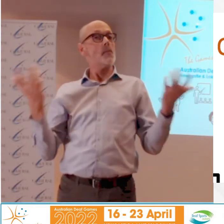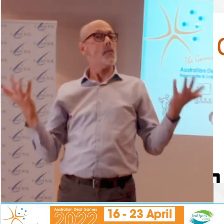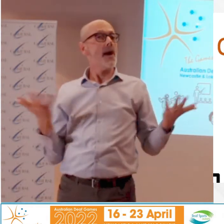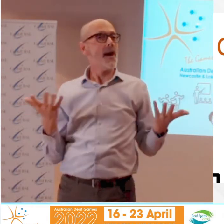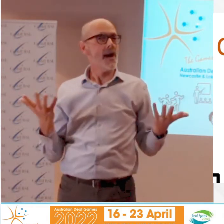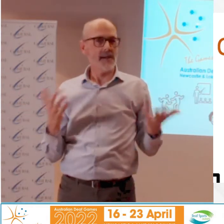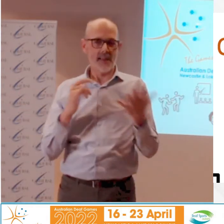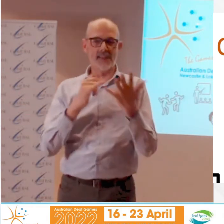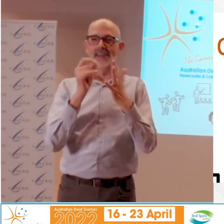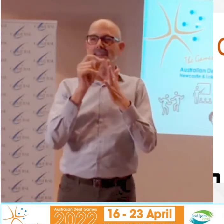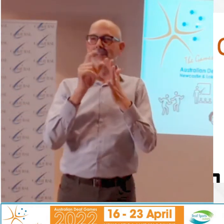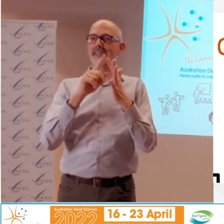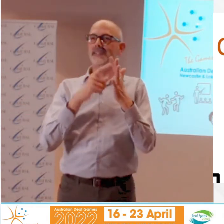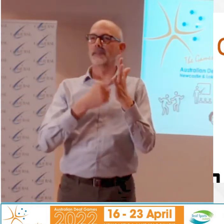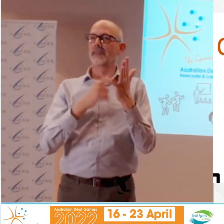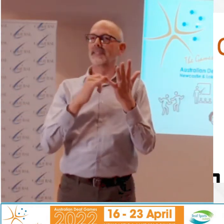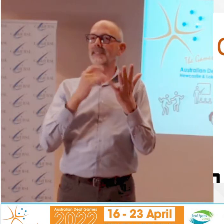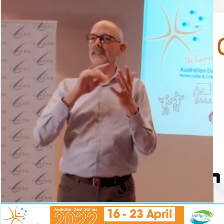the closing ceremony will be at Speers Point